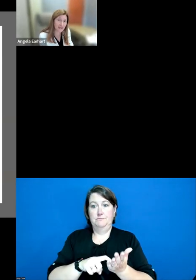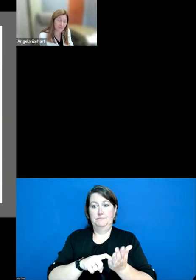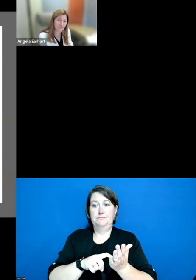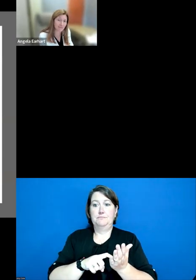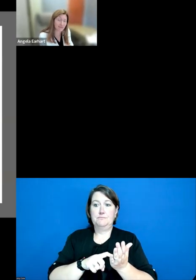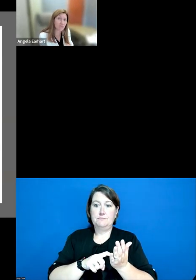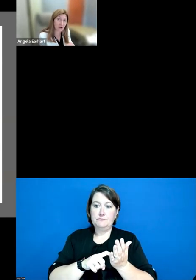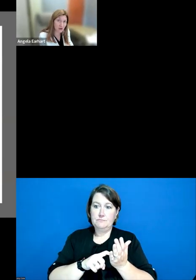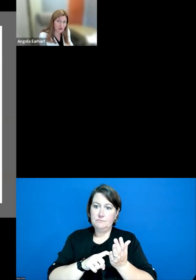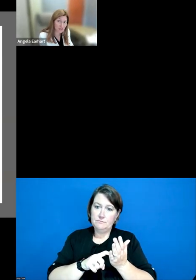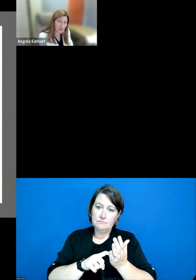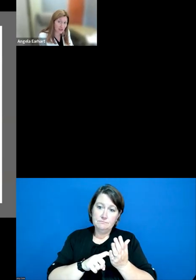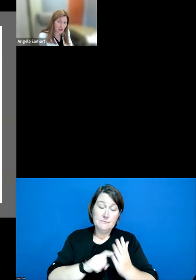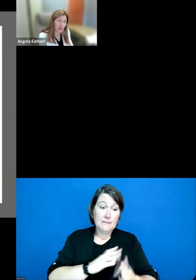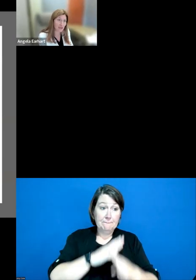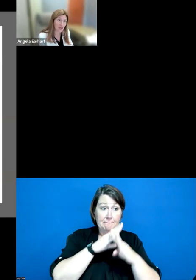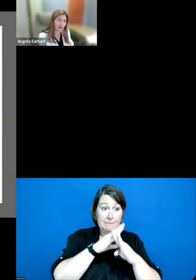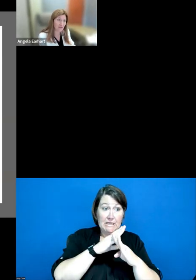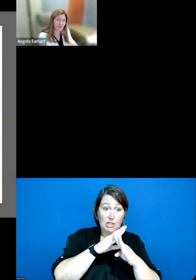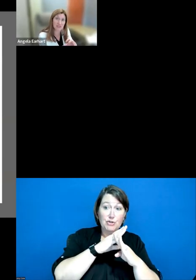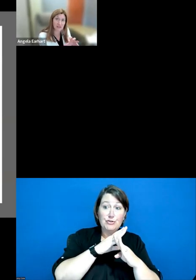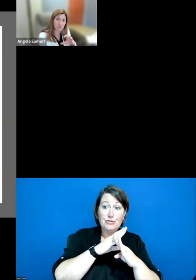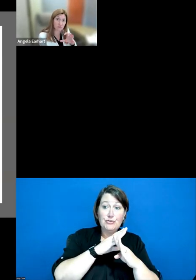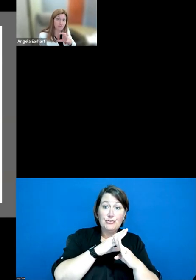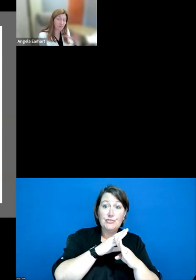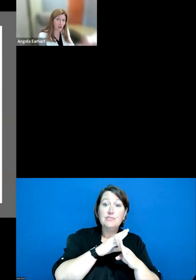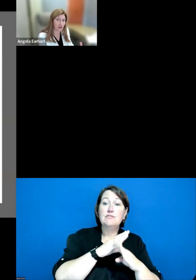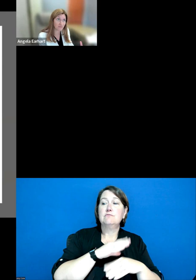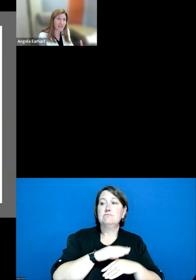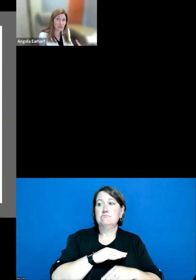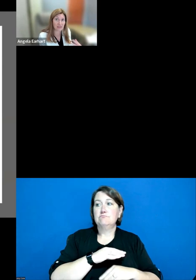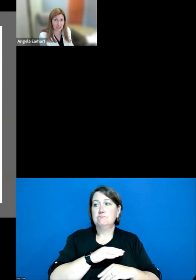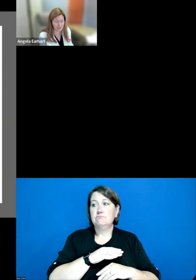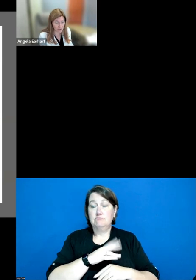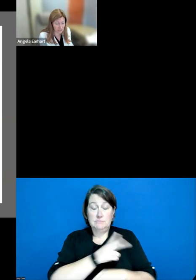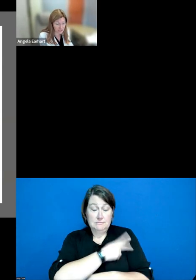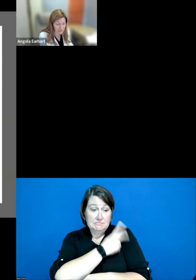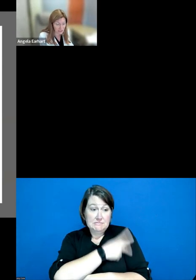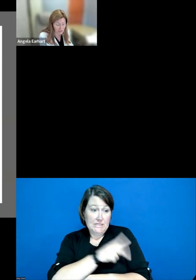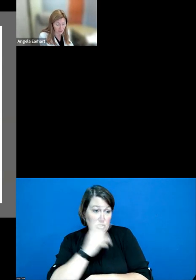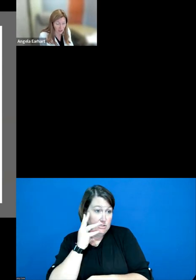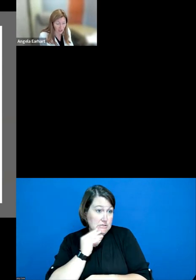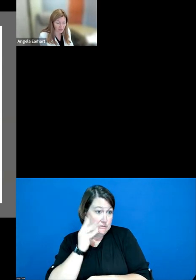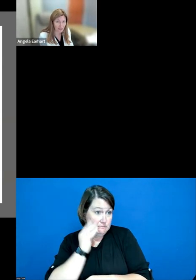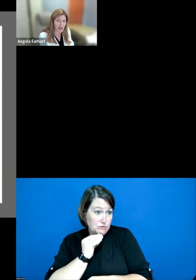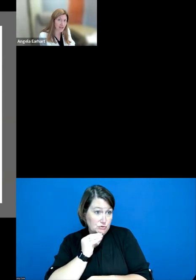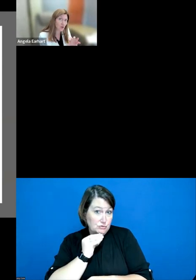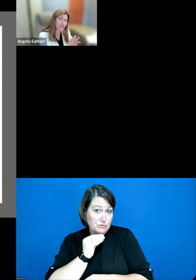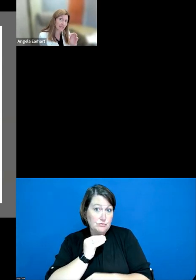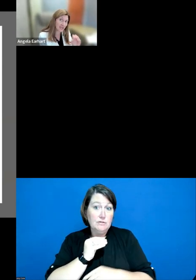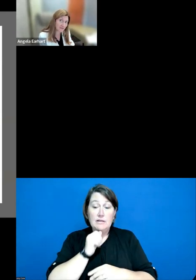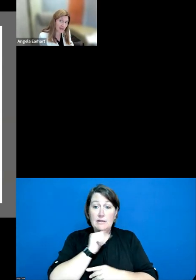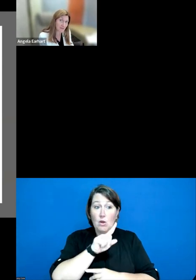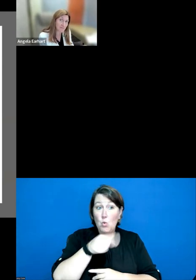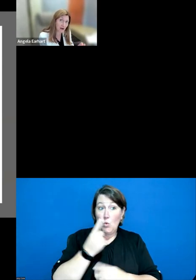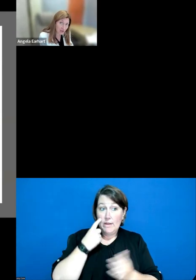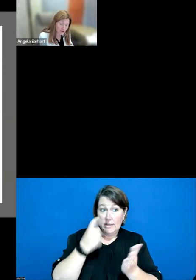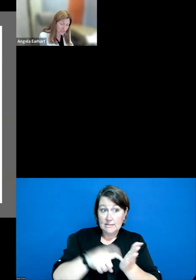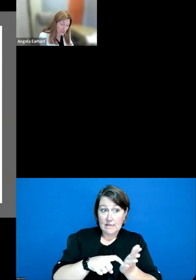the barriers and then these patients experience, and then not only identify the barriers,